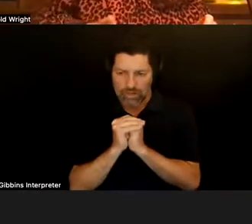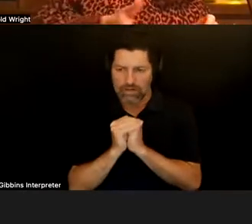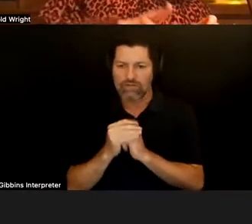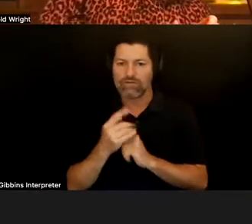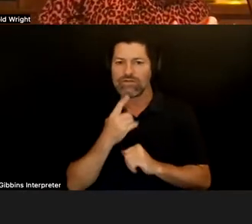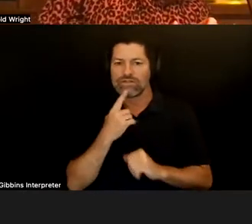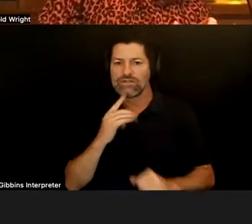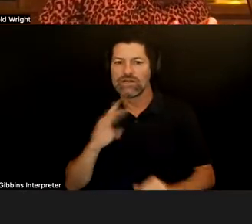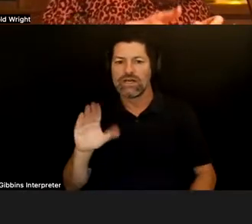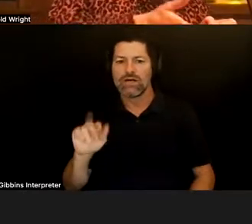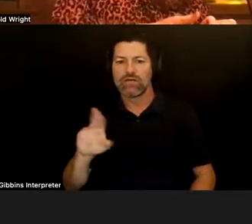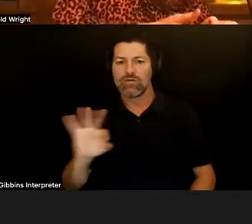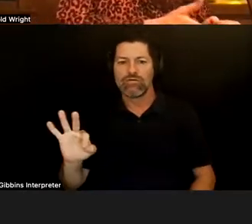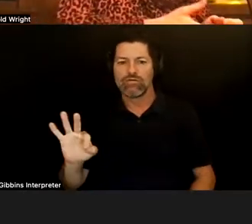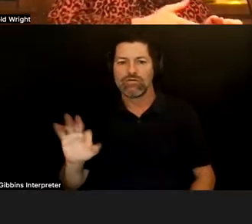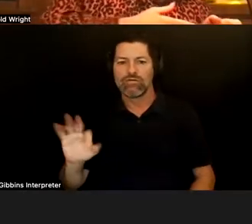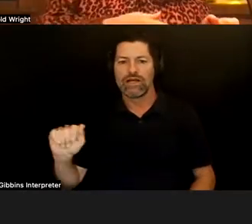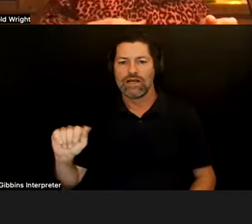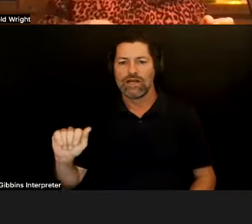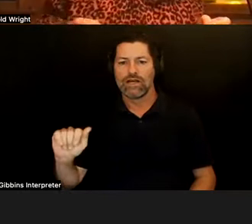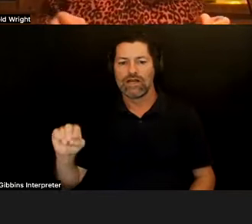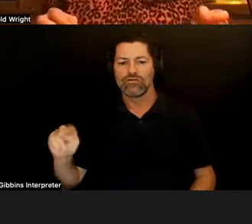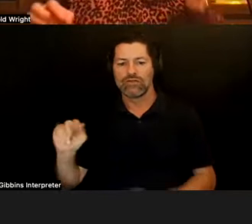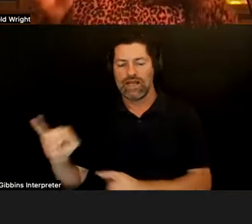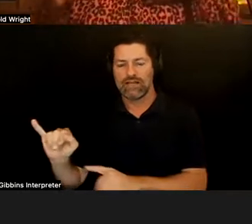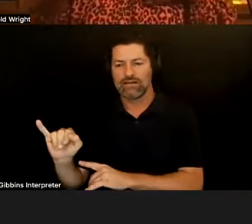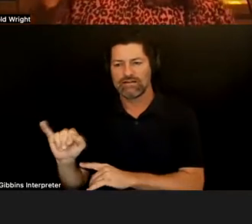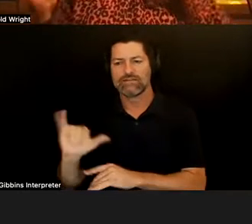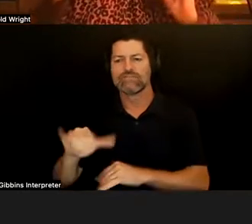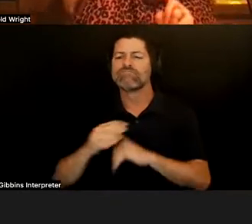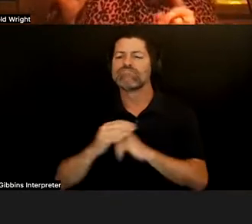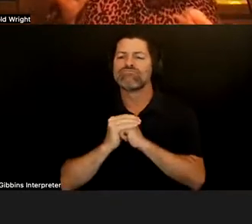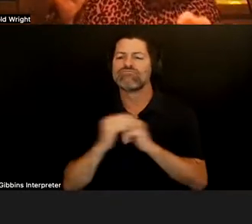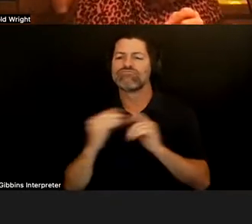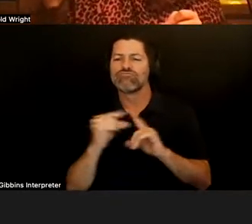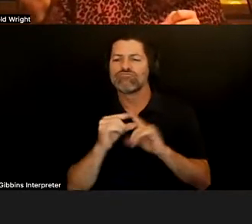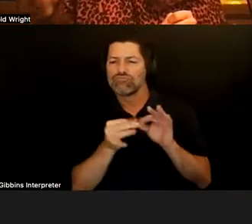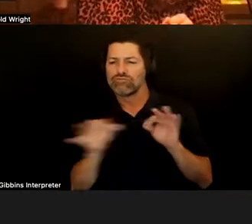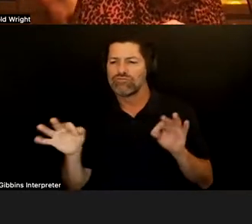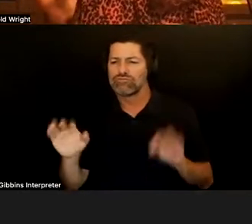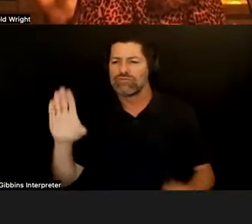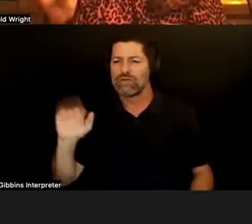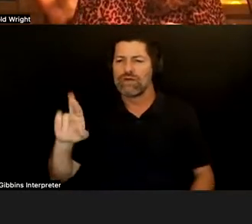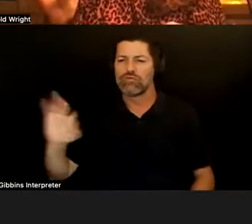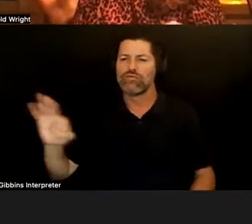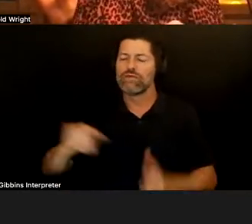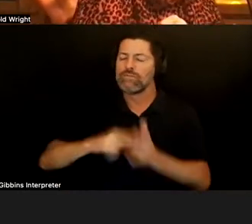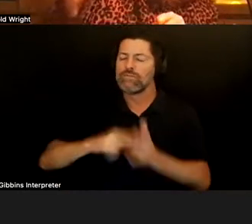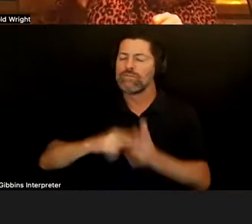Ata. I don'tai Hello, heenya Malcolm, you so baroof utah means blessed are you I don't